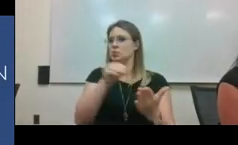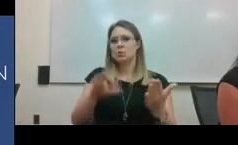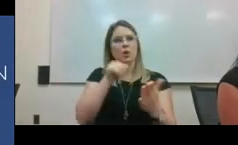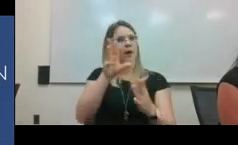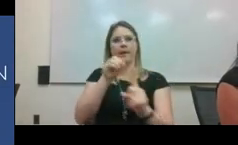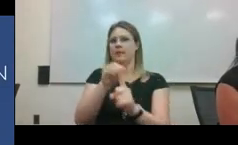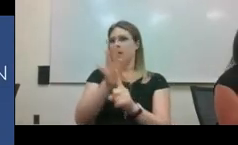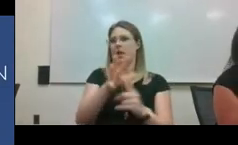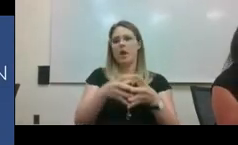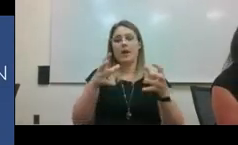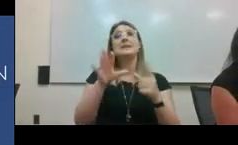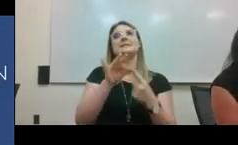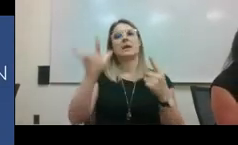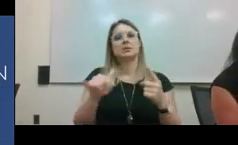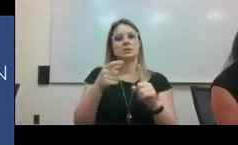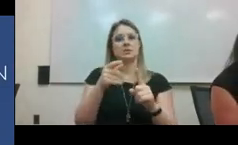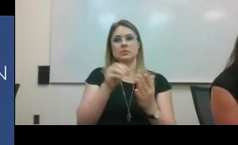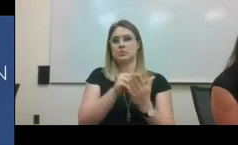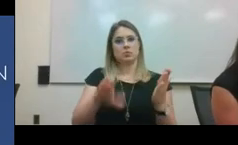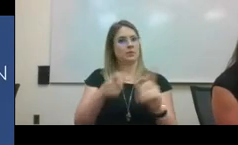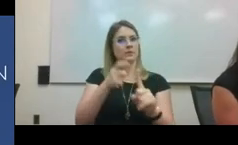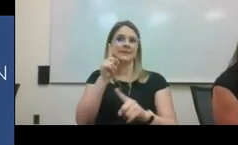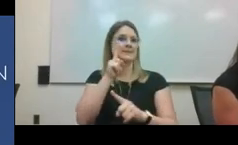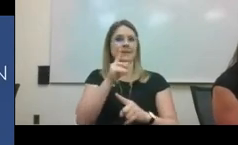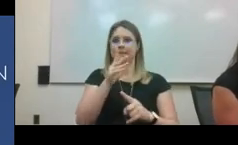especially students who don't come from deaf family, they're not getting a lot of storytelling